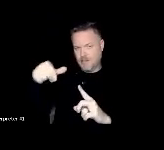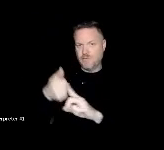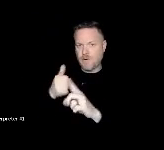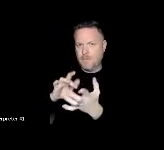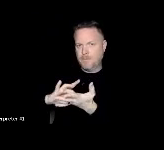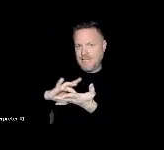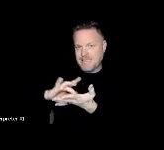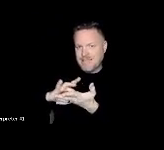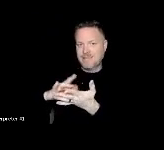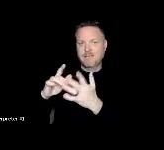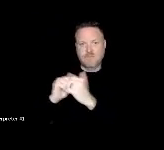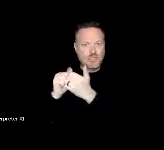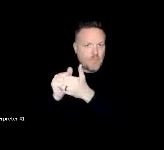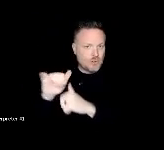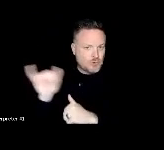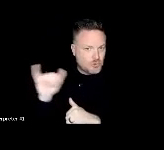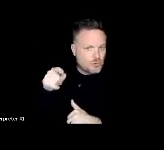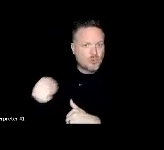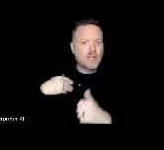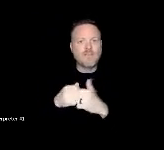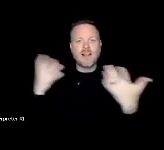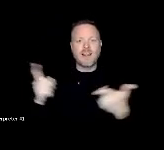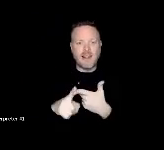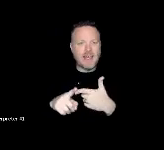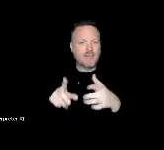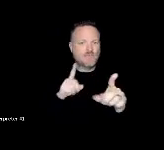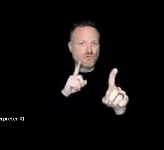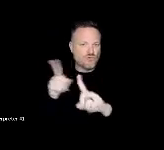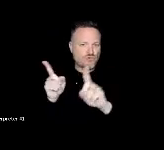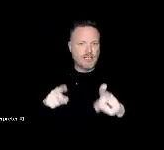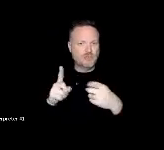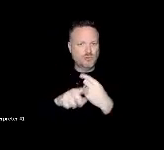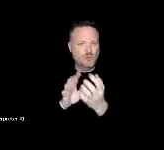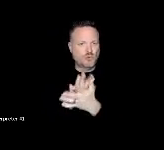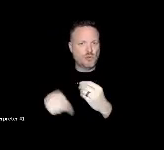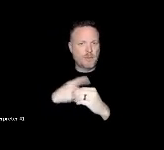sports, is that there is a lot of direction to schools on return to learn that is still coming